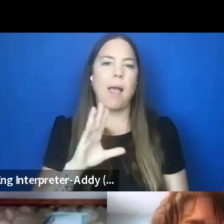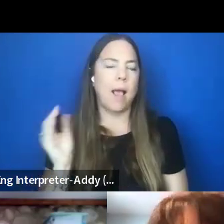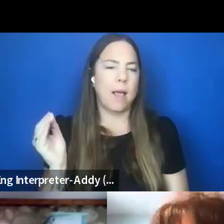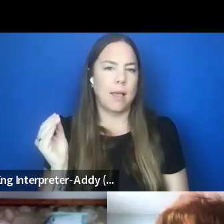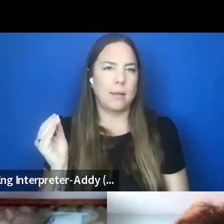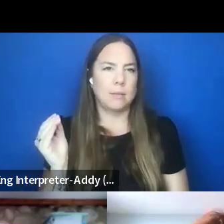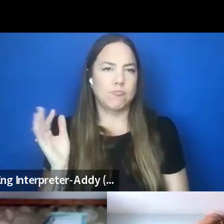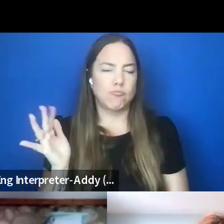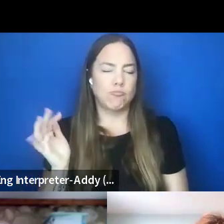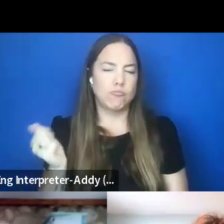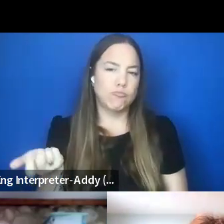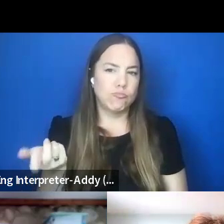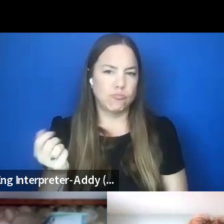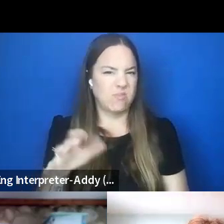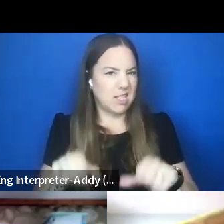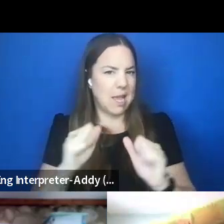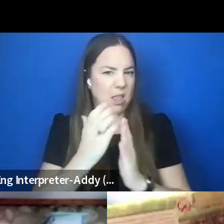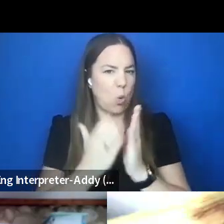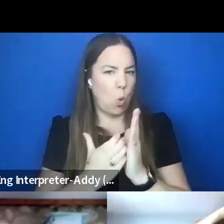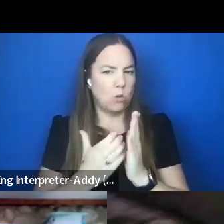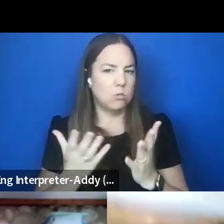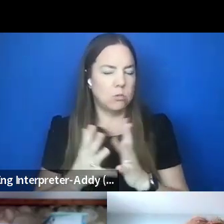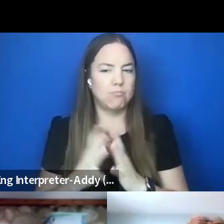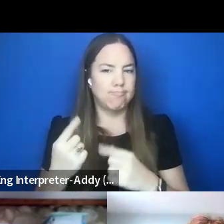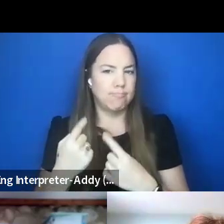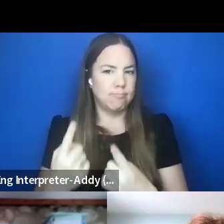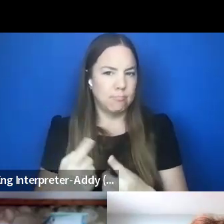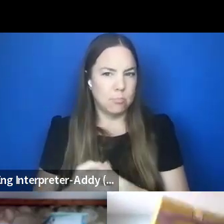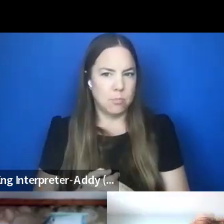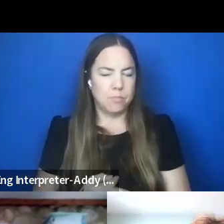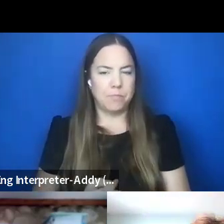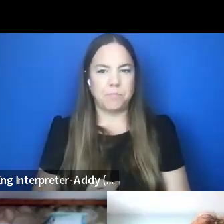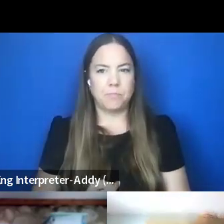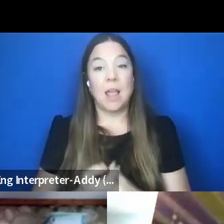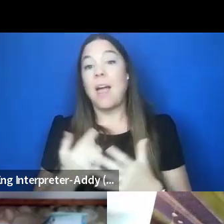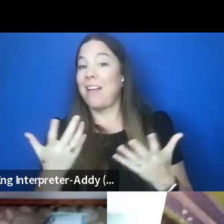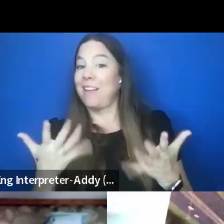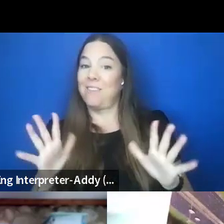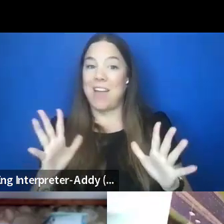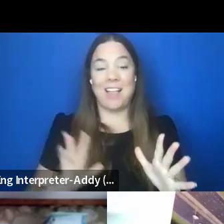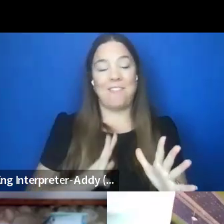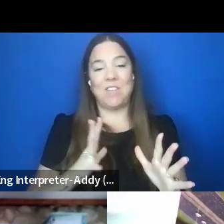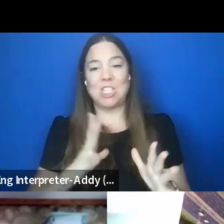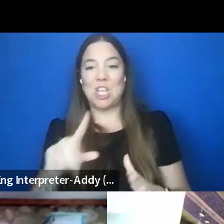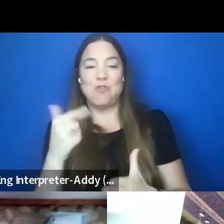Adeleigh Belyeu: So that was. Adeleigh Belyeu: I'm officially a graduate now. Don Dew: Good.